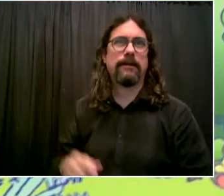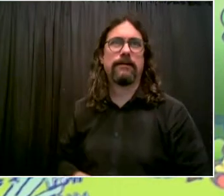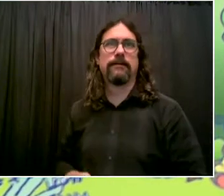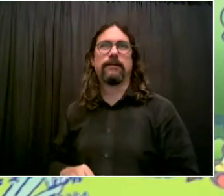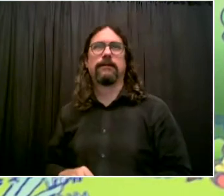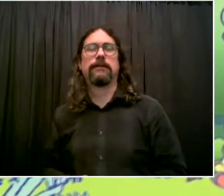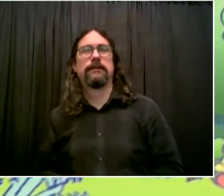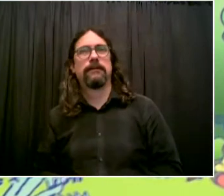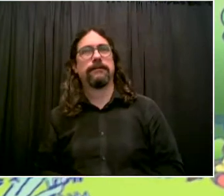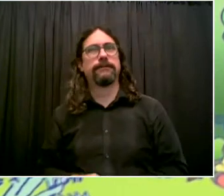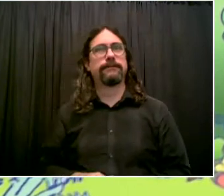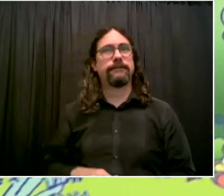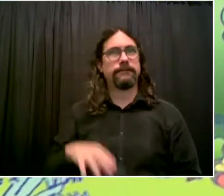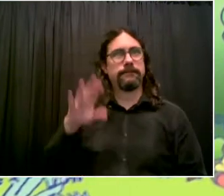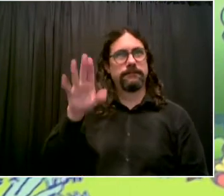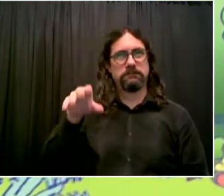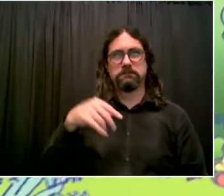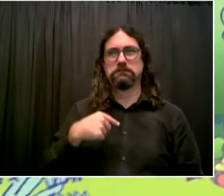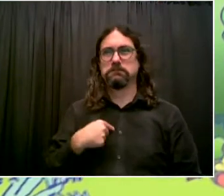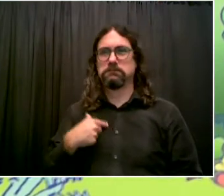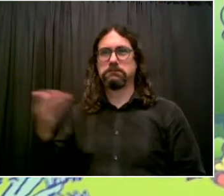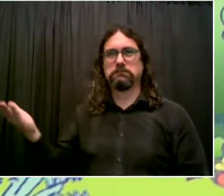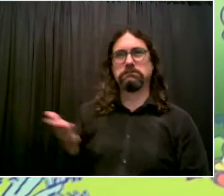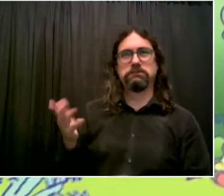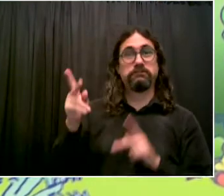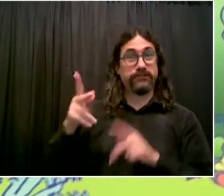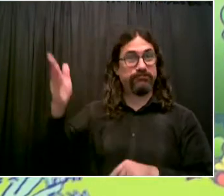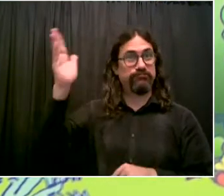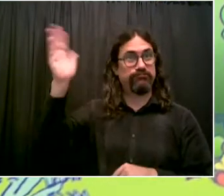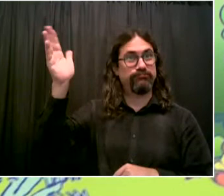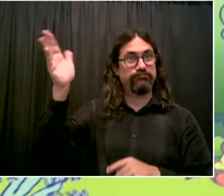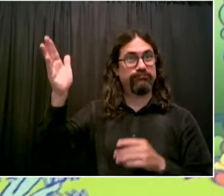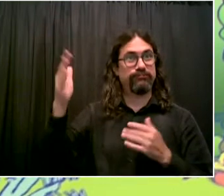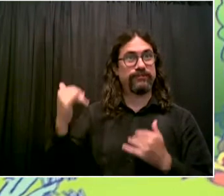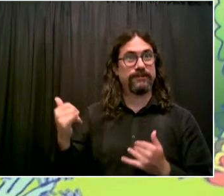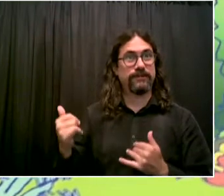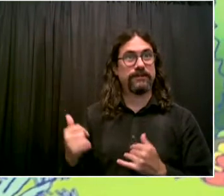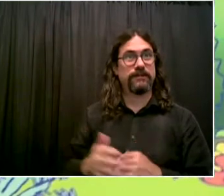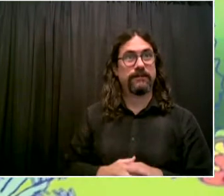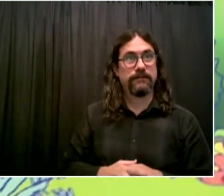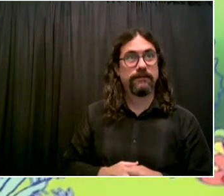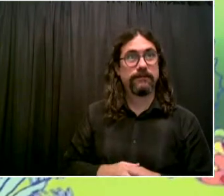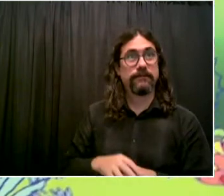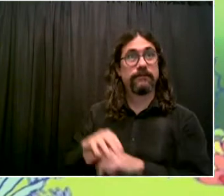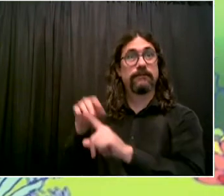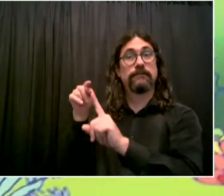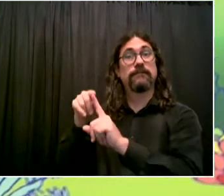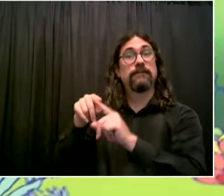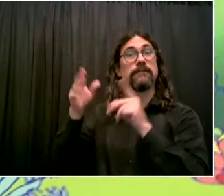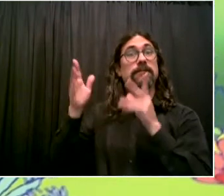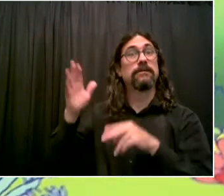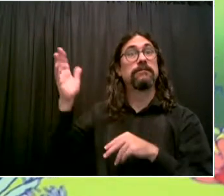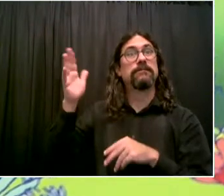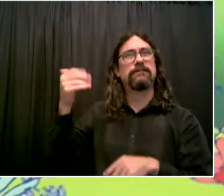FROM SOMEONE, HE WAS CALLED AND SERVED IN ALBANY HIP-HOP ASSEMBLYMEN. HE LOVES HIS